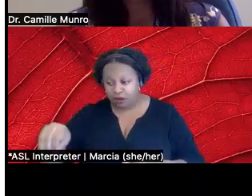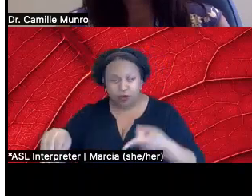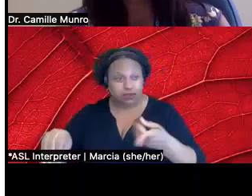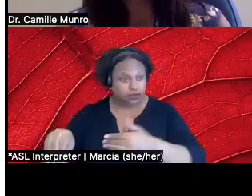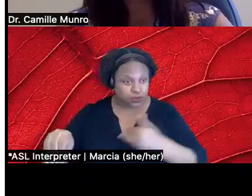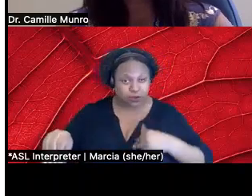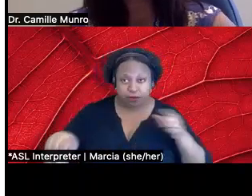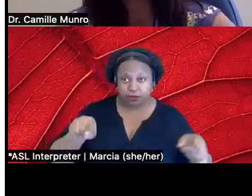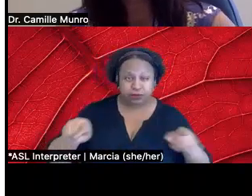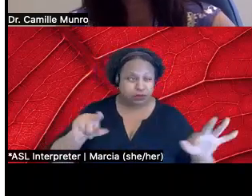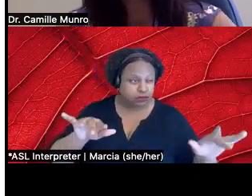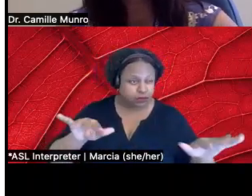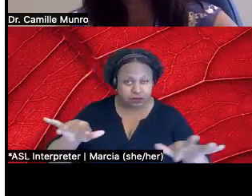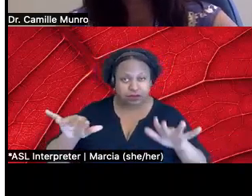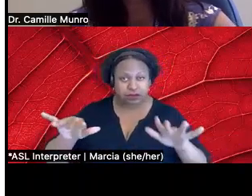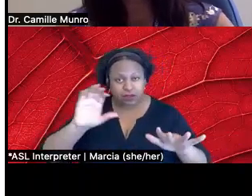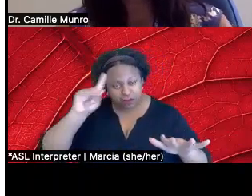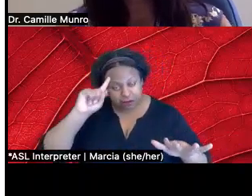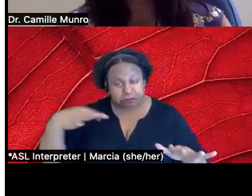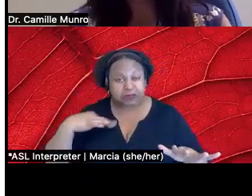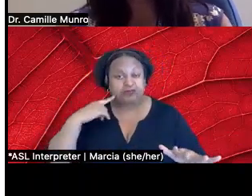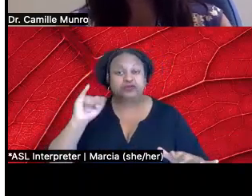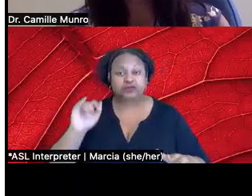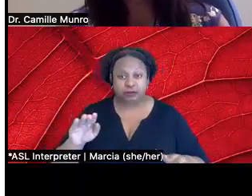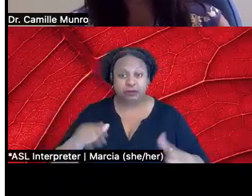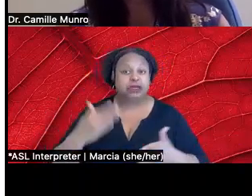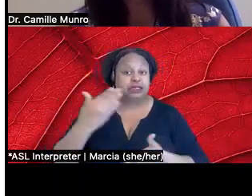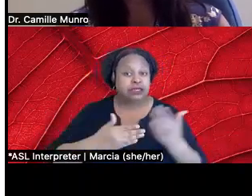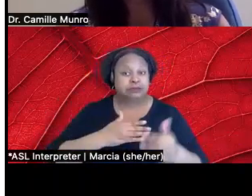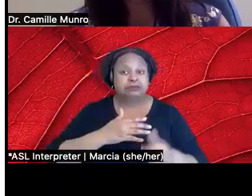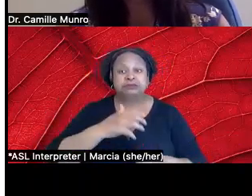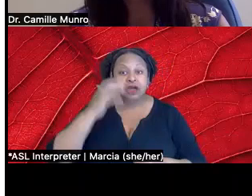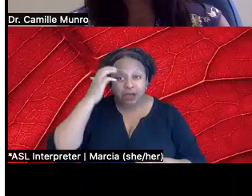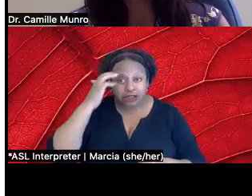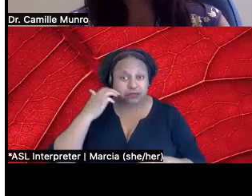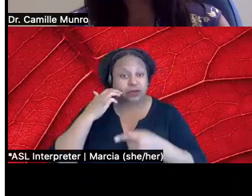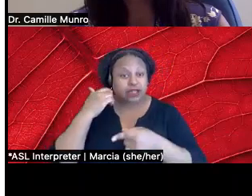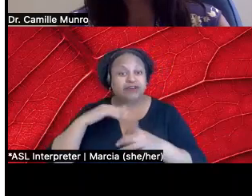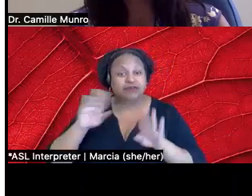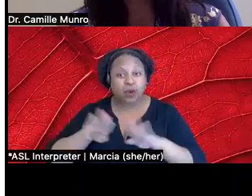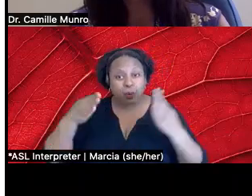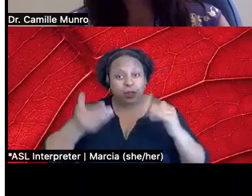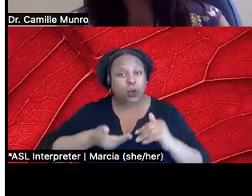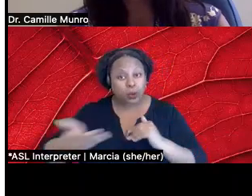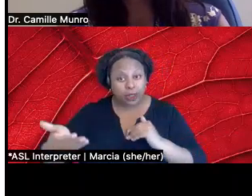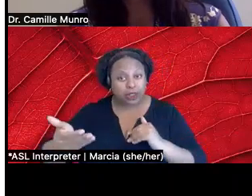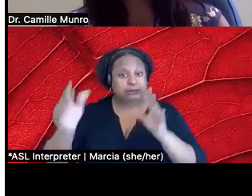I really appreciated some hospitals had welcoming statements towards inclusion of positions with disabilities.